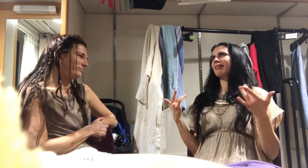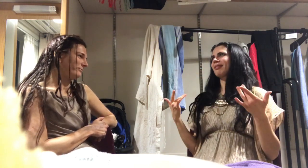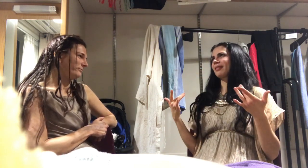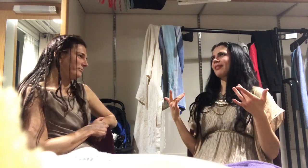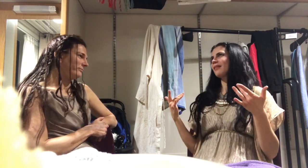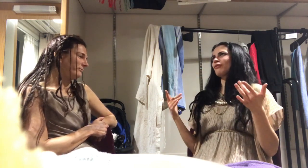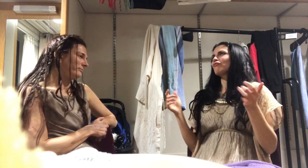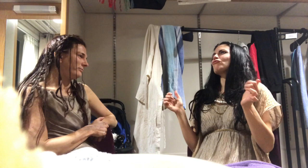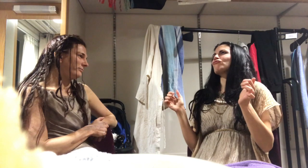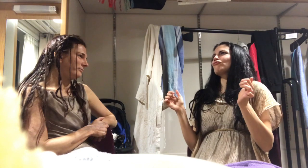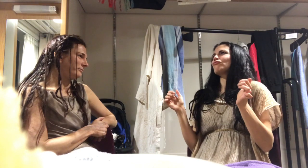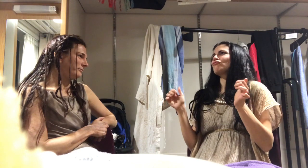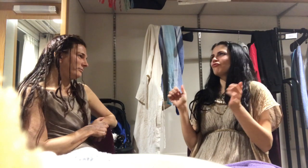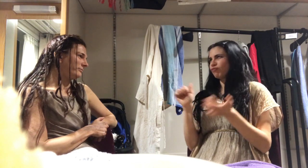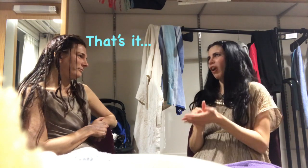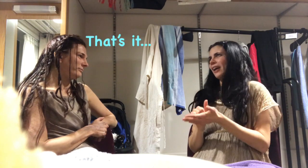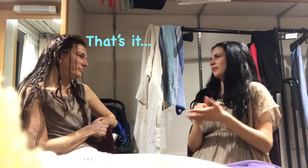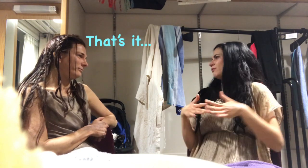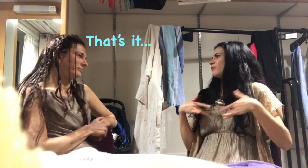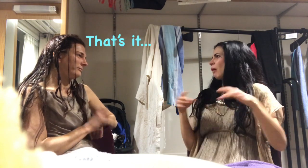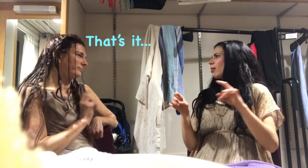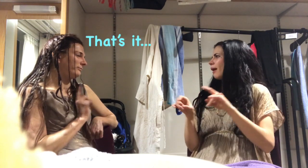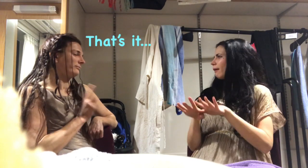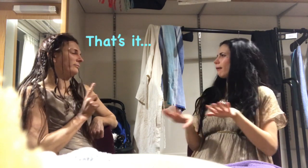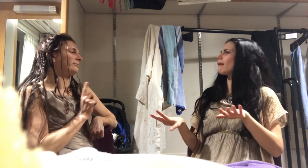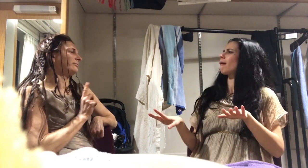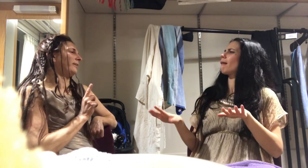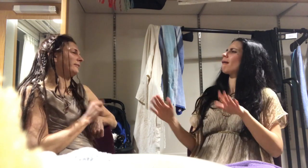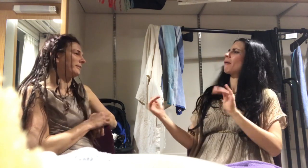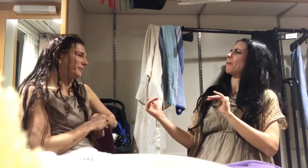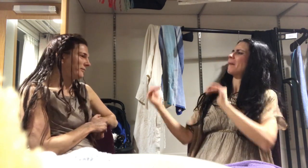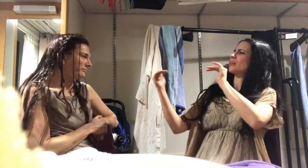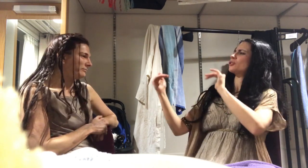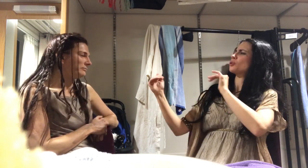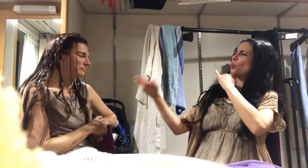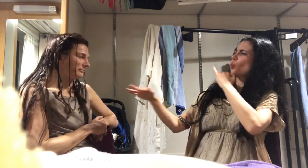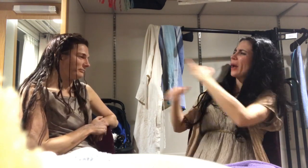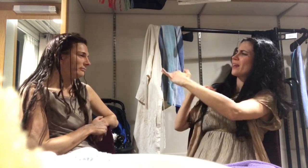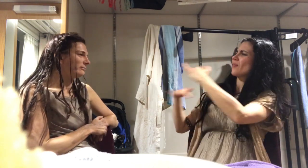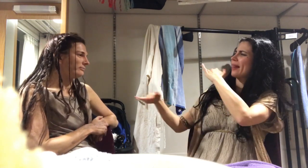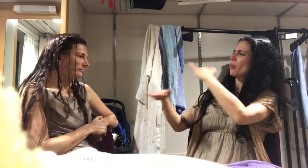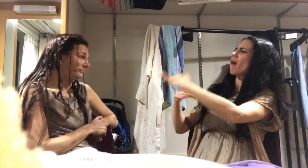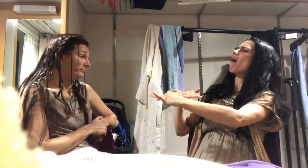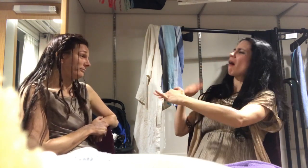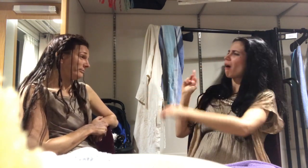It just felt... right It felt like it matched up similar wavelength